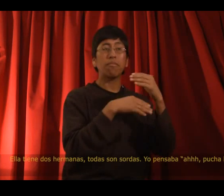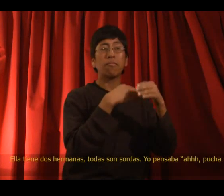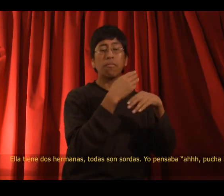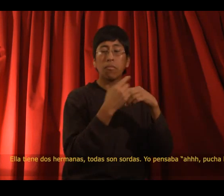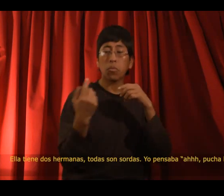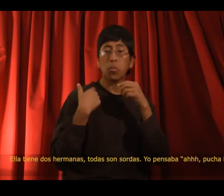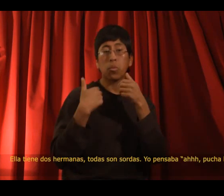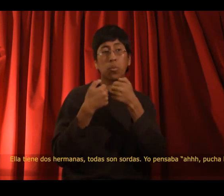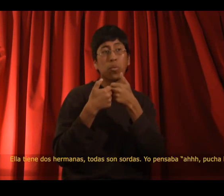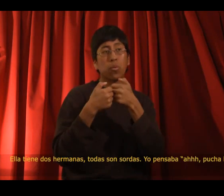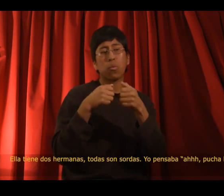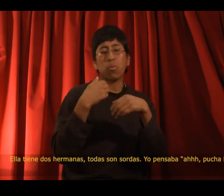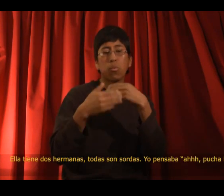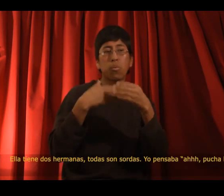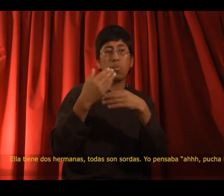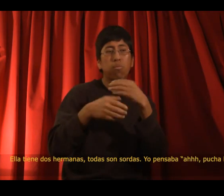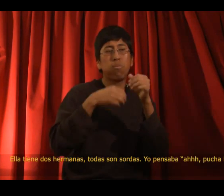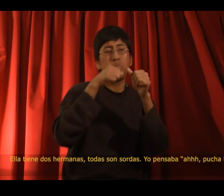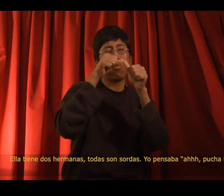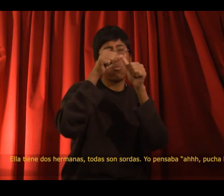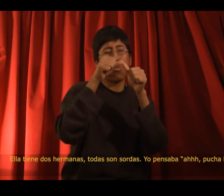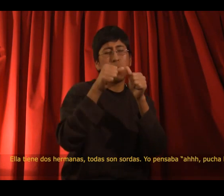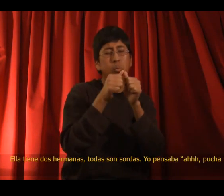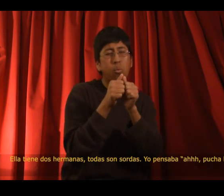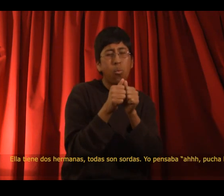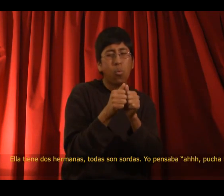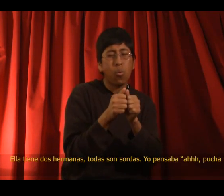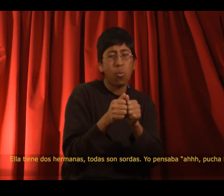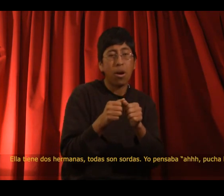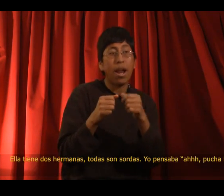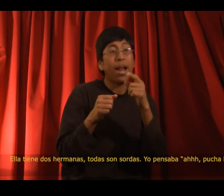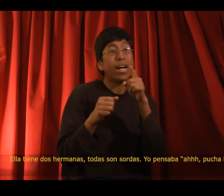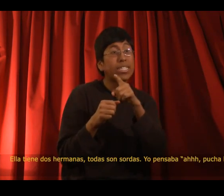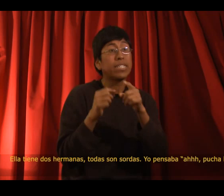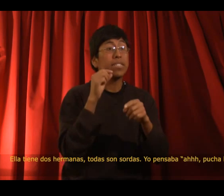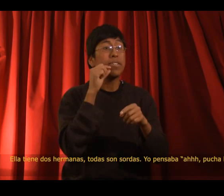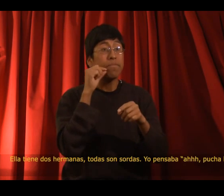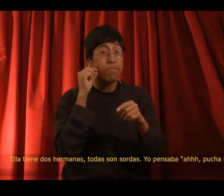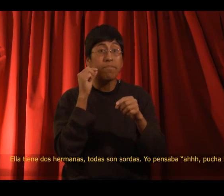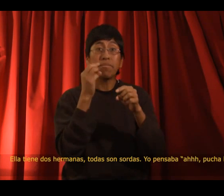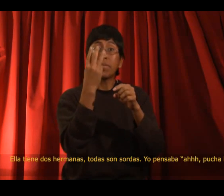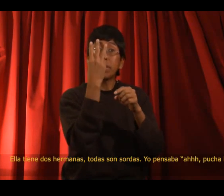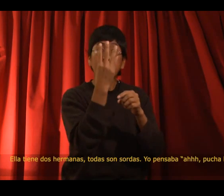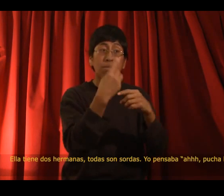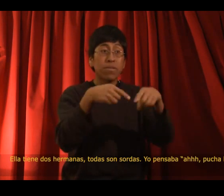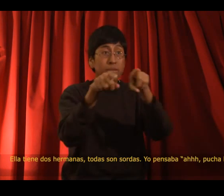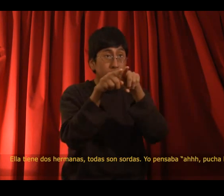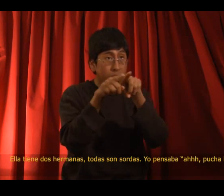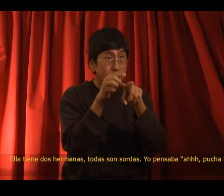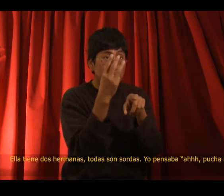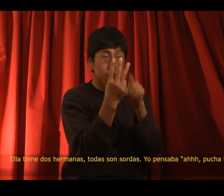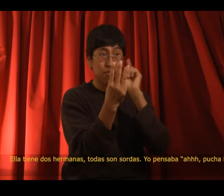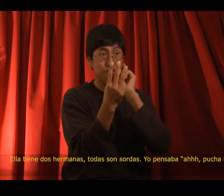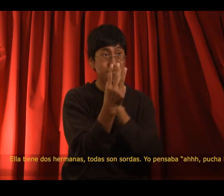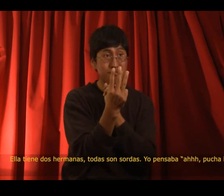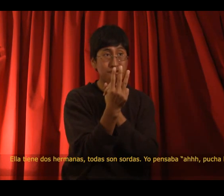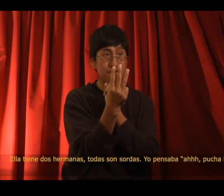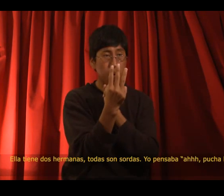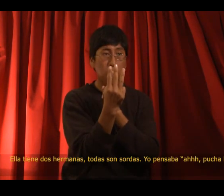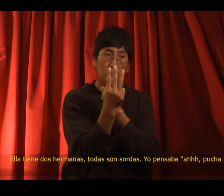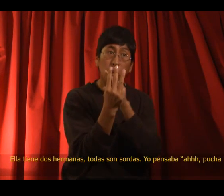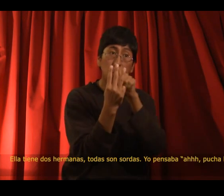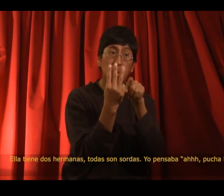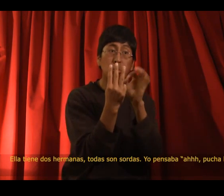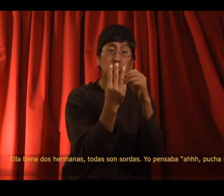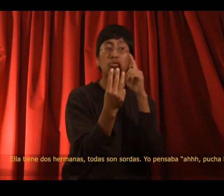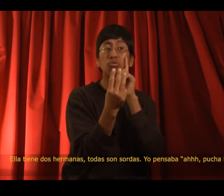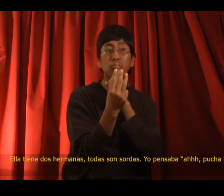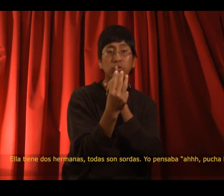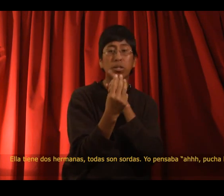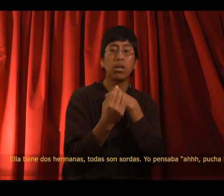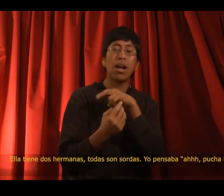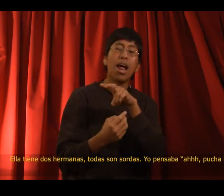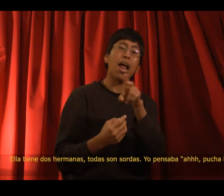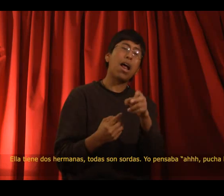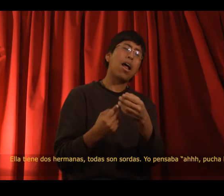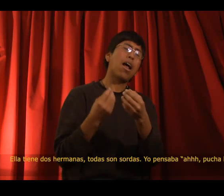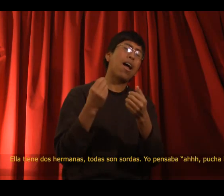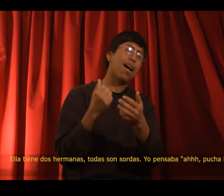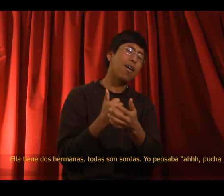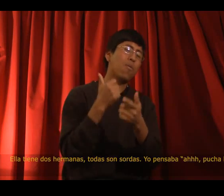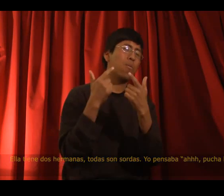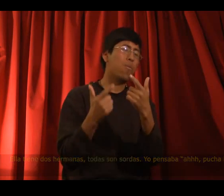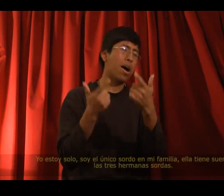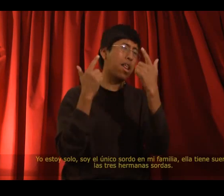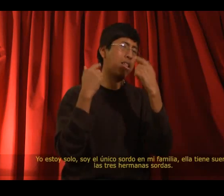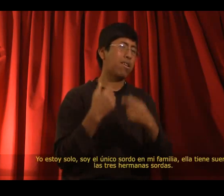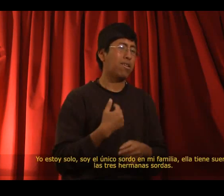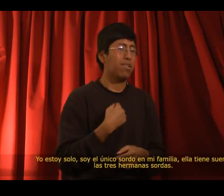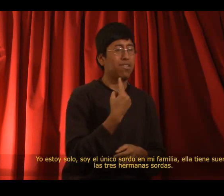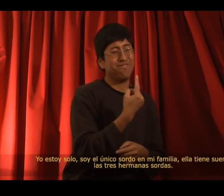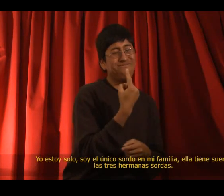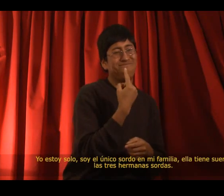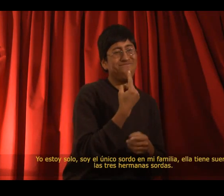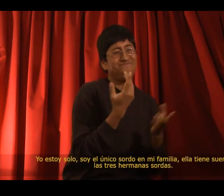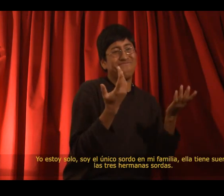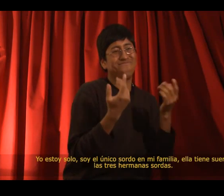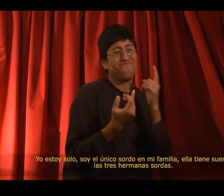She has two sisters, both deaf. I thought, “How lucky!”